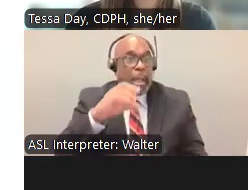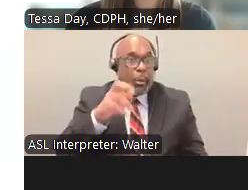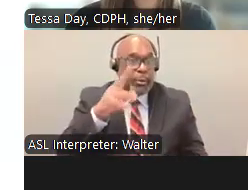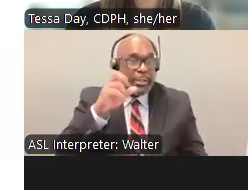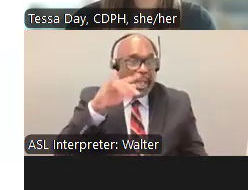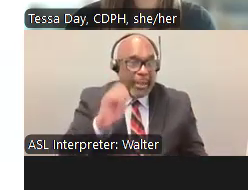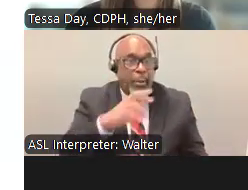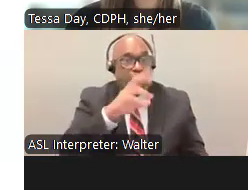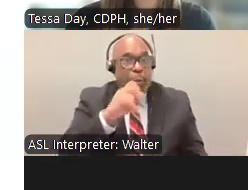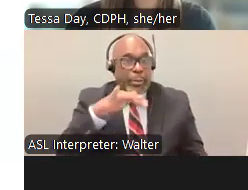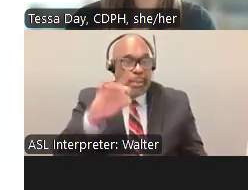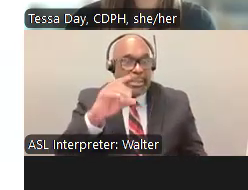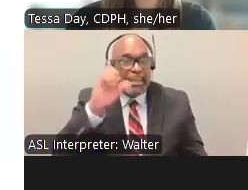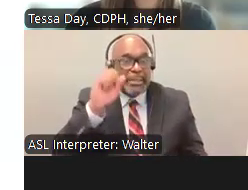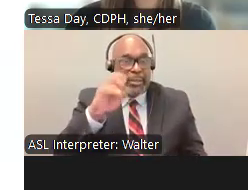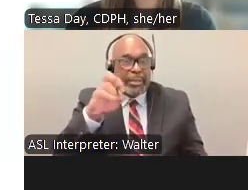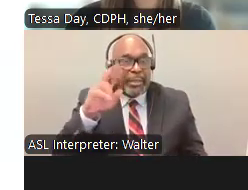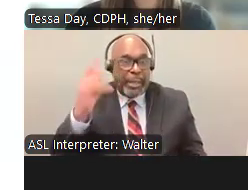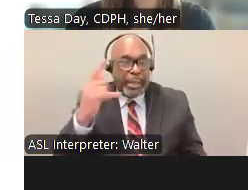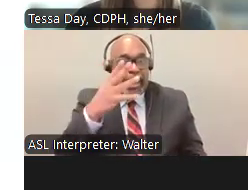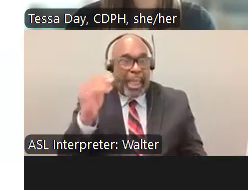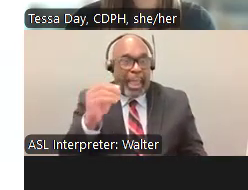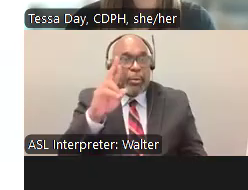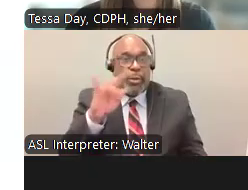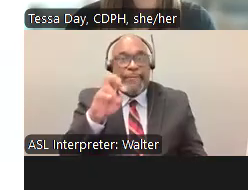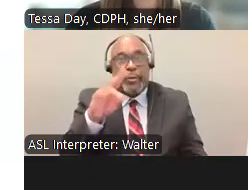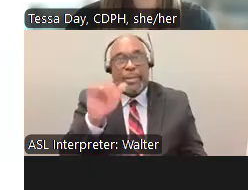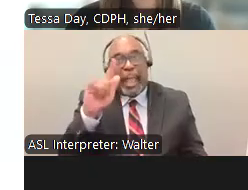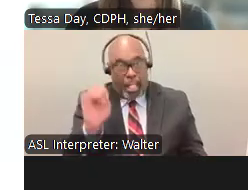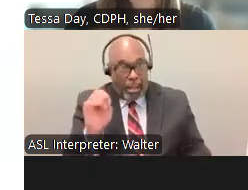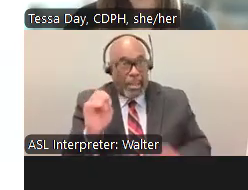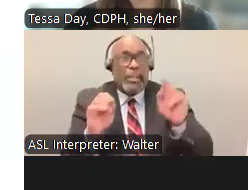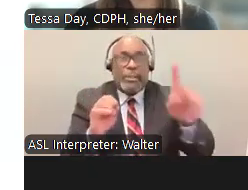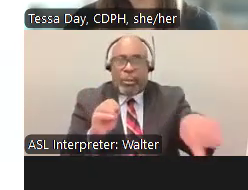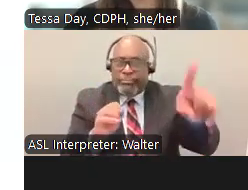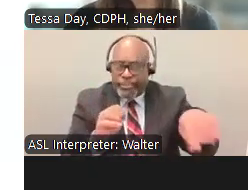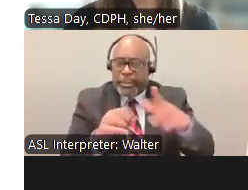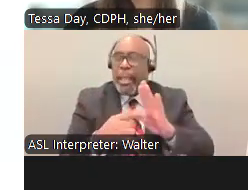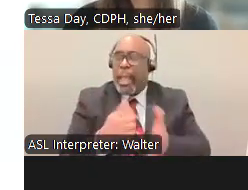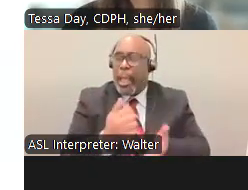13:24:19 Riverdale, and that's important 13:24:22 to note because it helps us 13:24:23 understand where disability 13:24:27 occurs most commonly in the